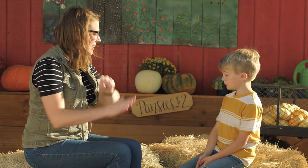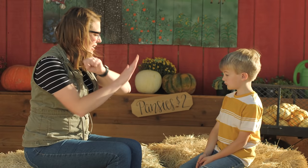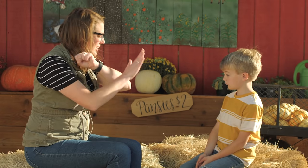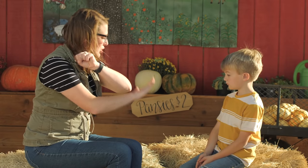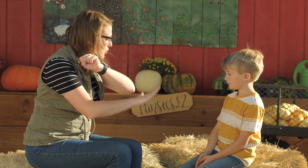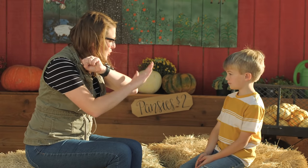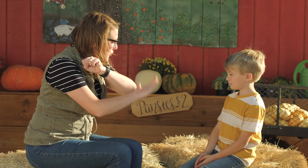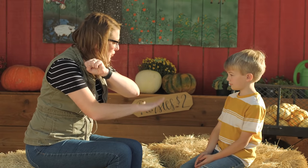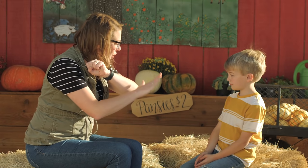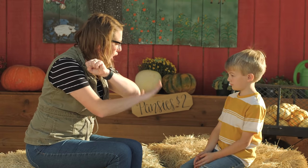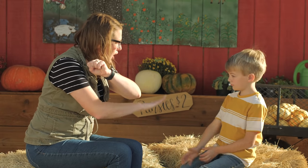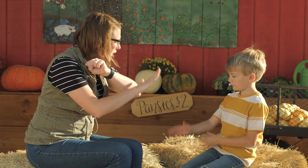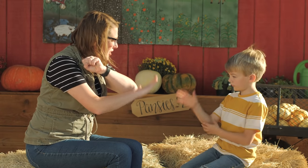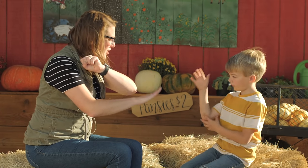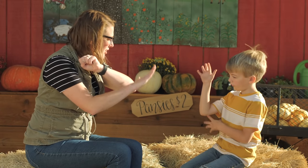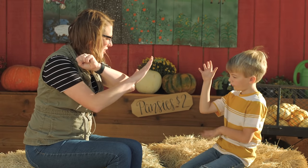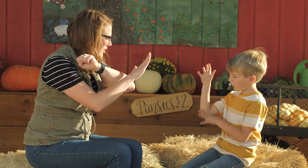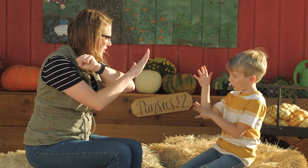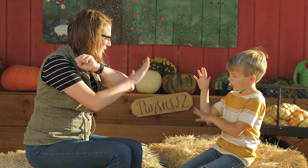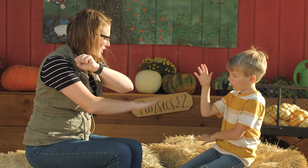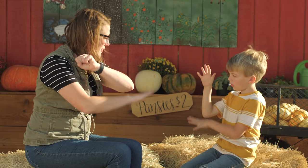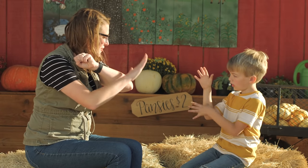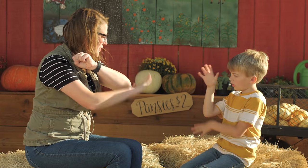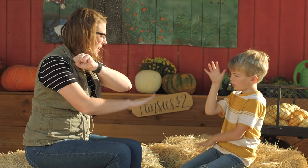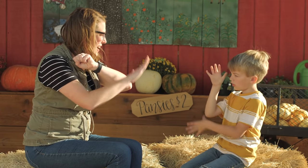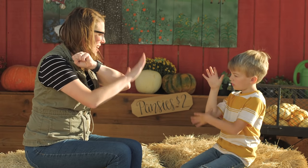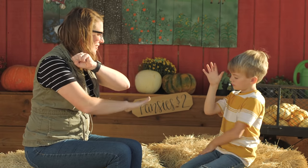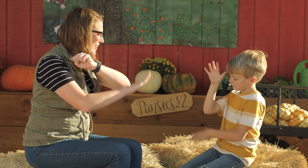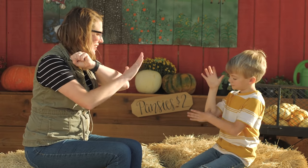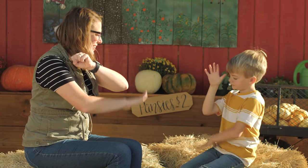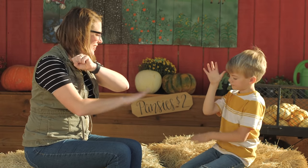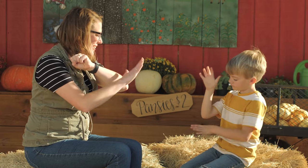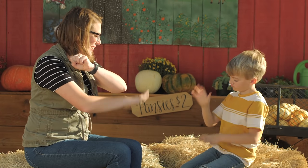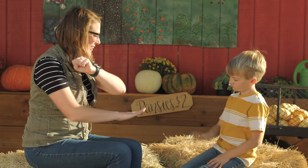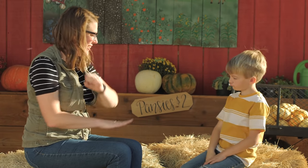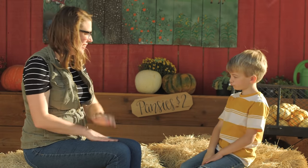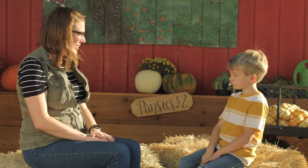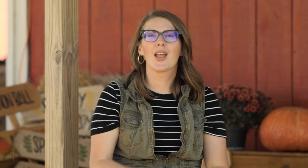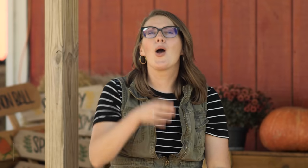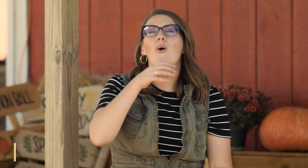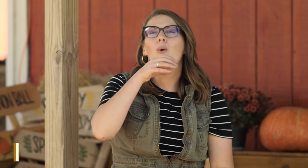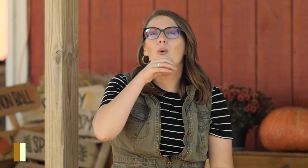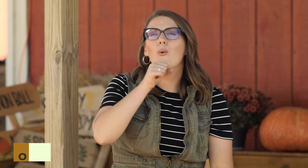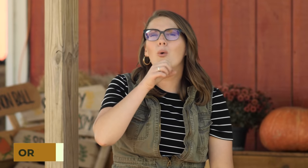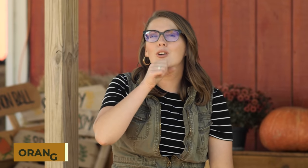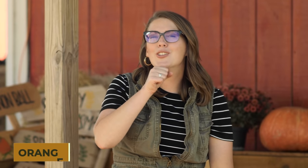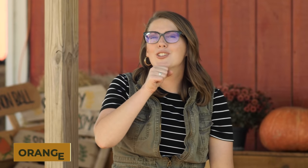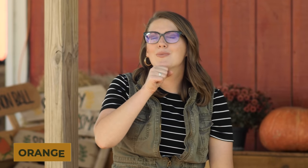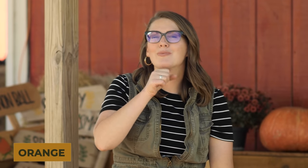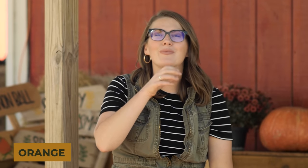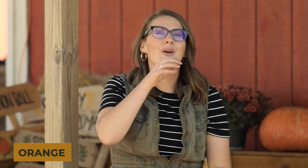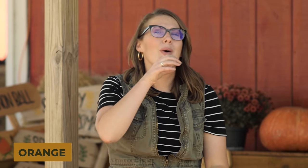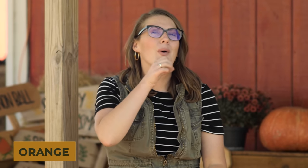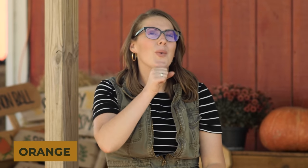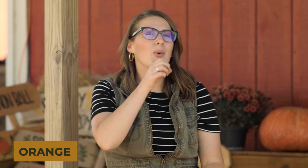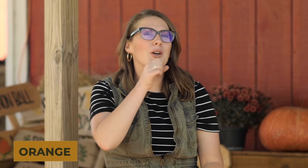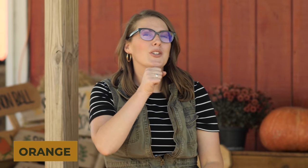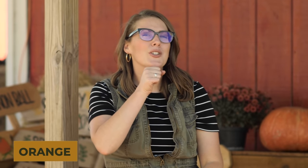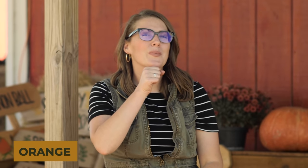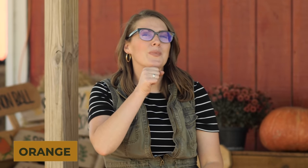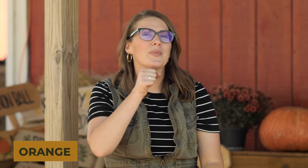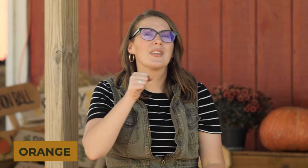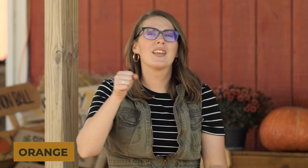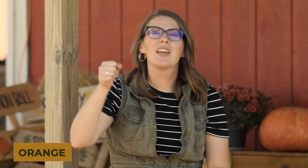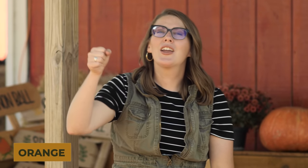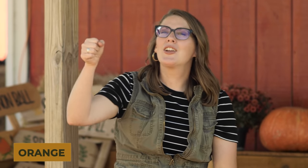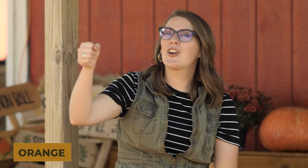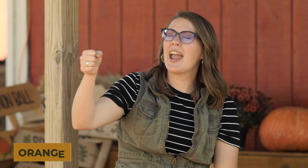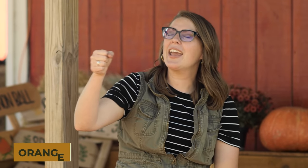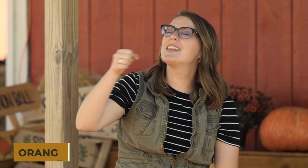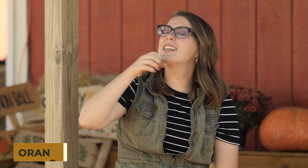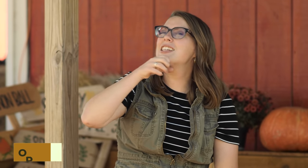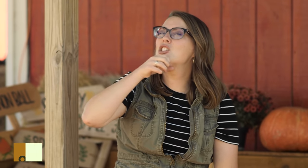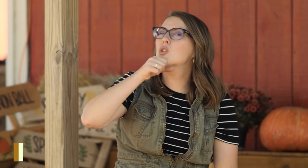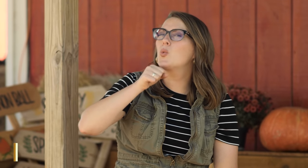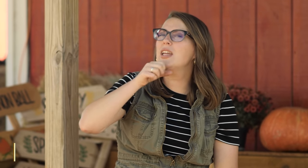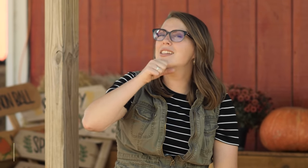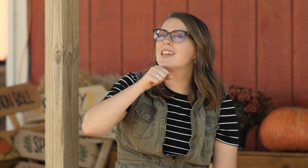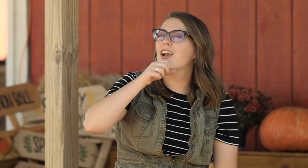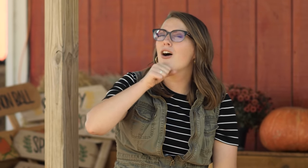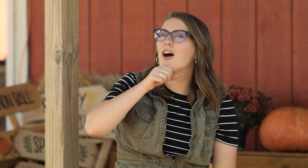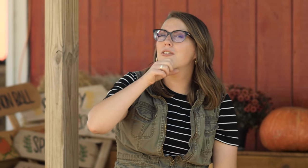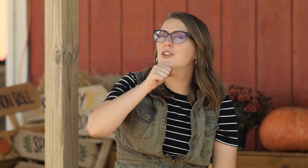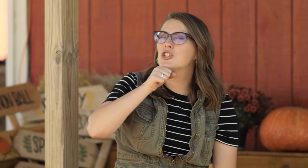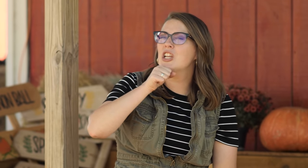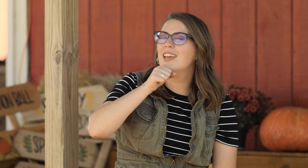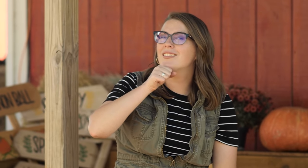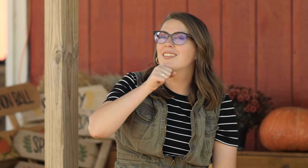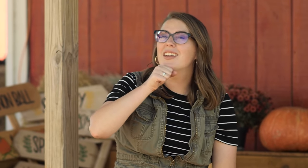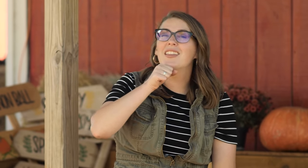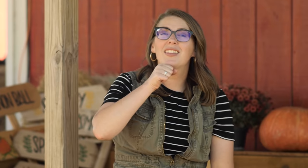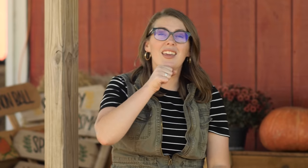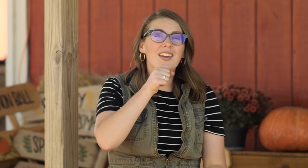Lane can you do fall? Very good. 'Orange, orange', your hand is squeezing off of your chin. Think